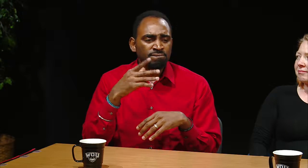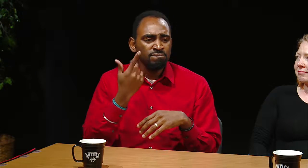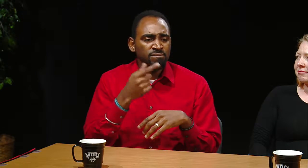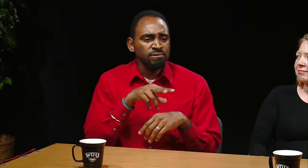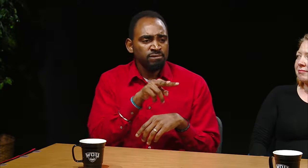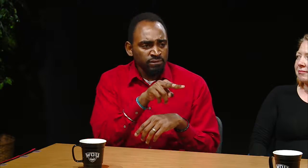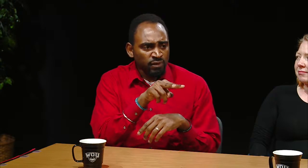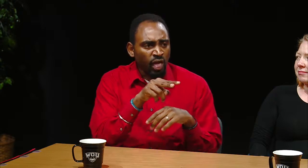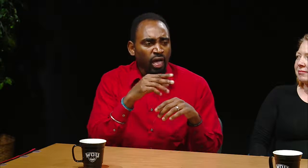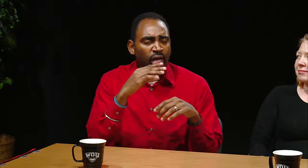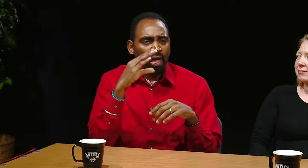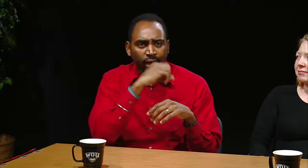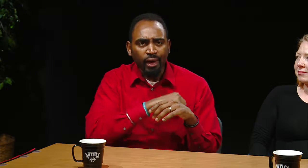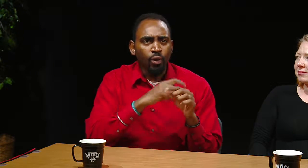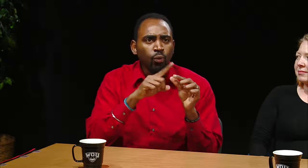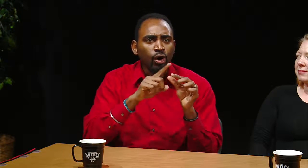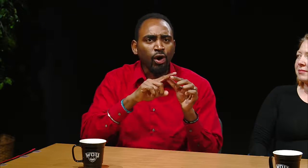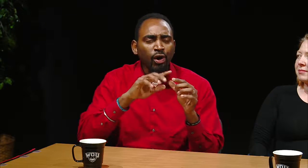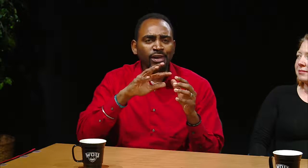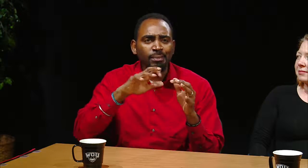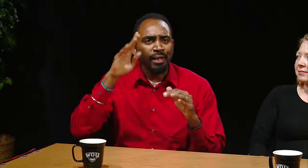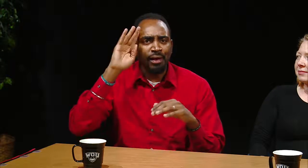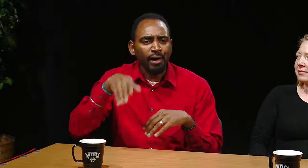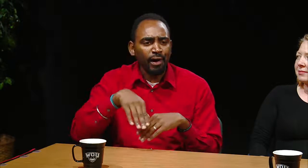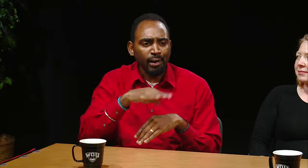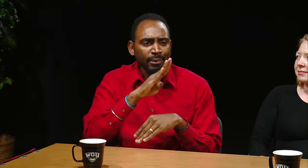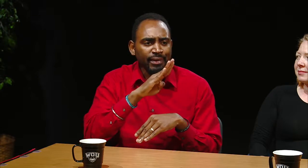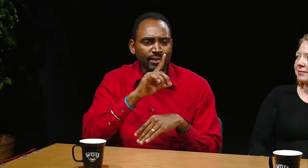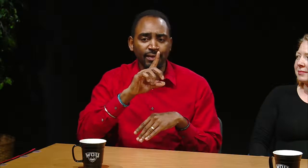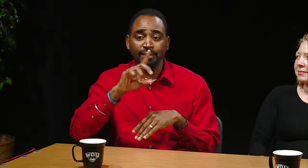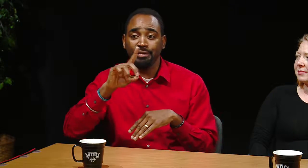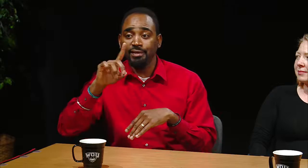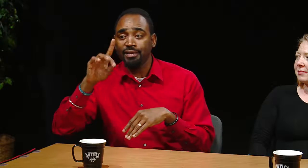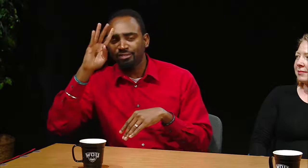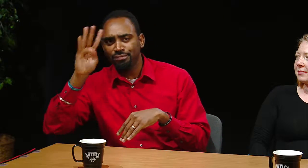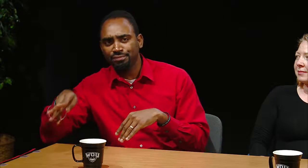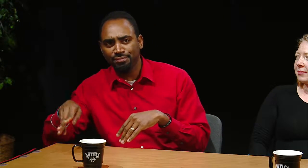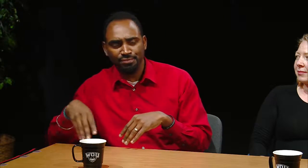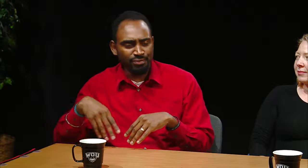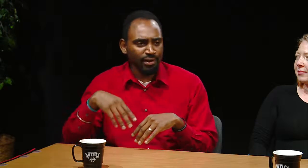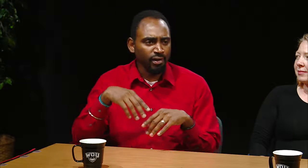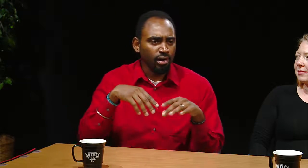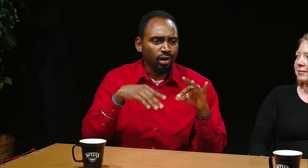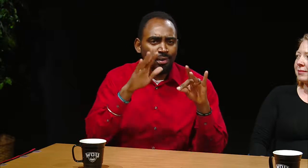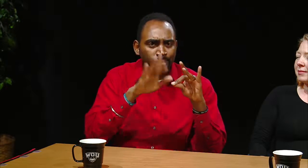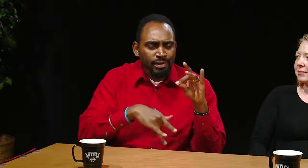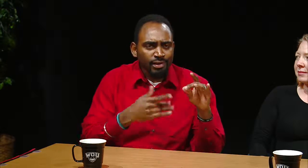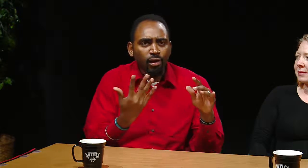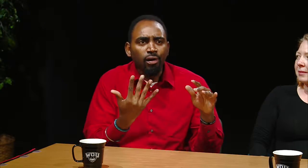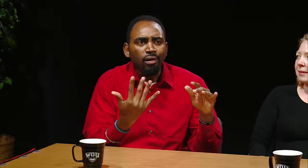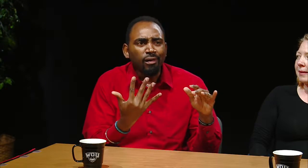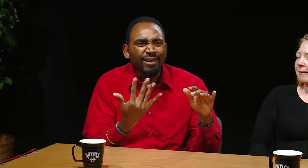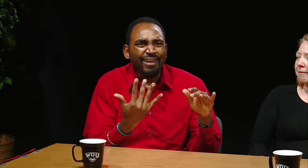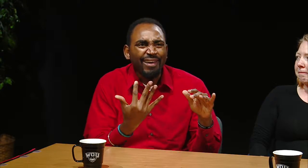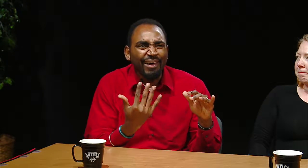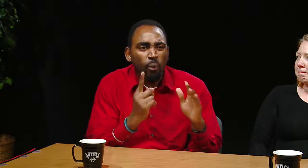and then we would work through that, until we built our process. And so definitely we were self-taught,